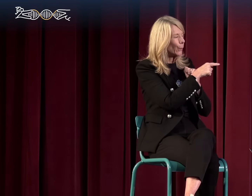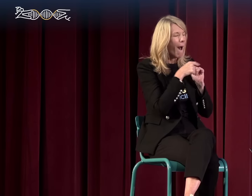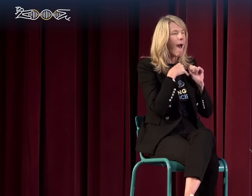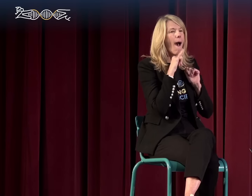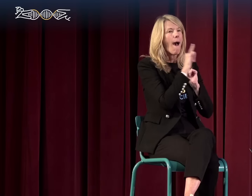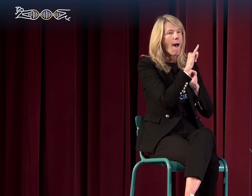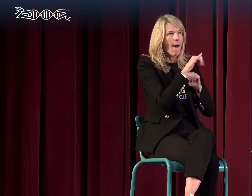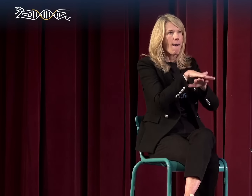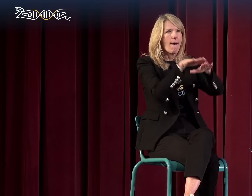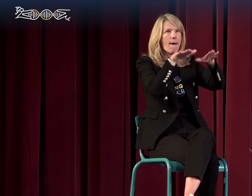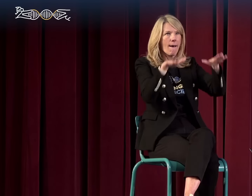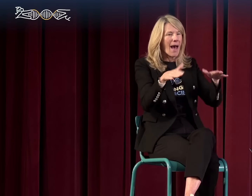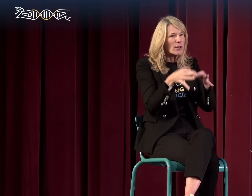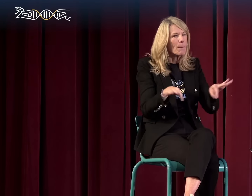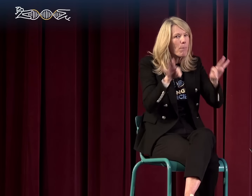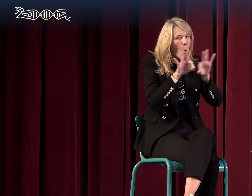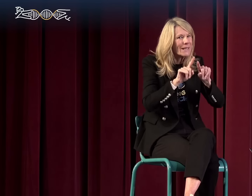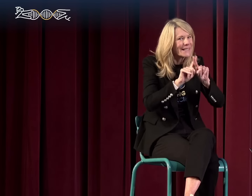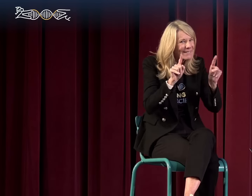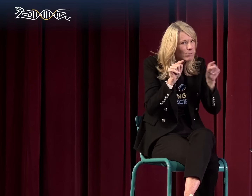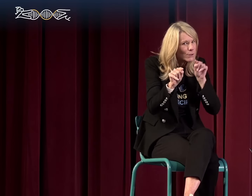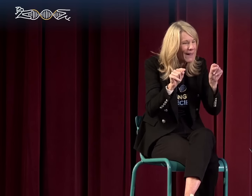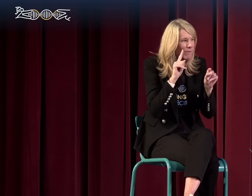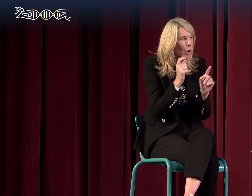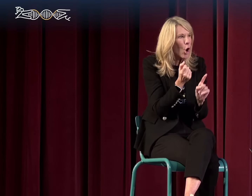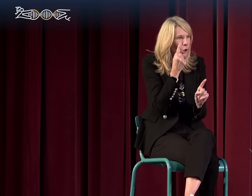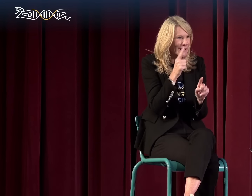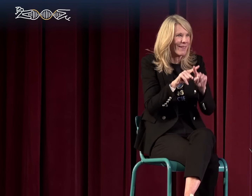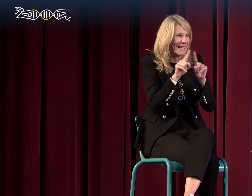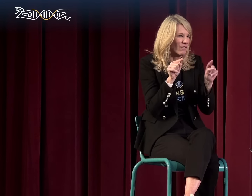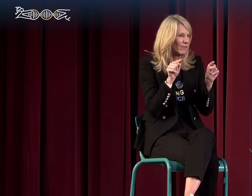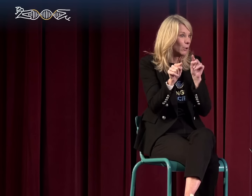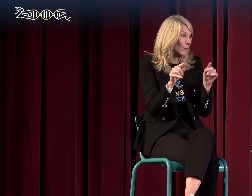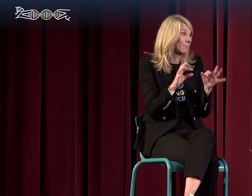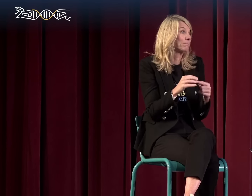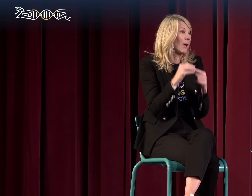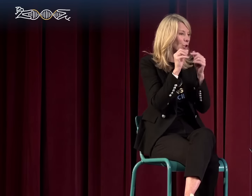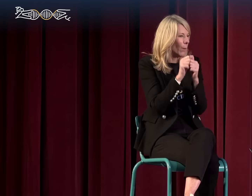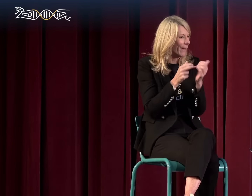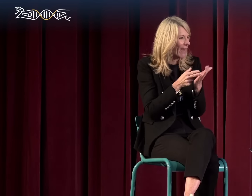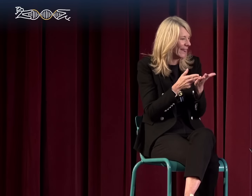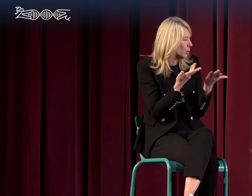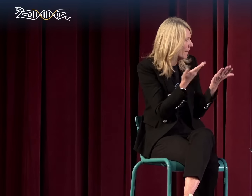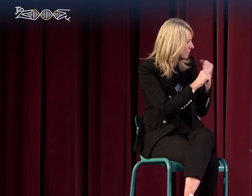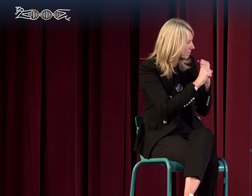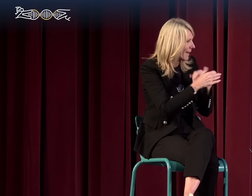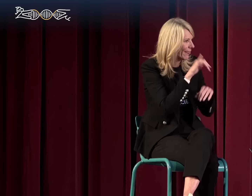can you talk about distinction I think its important we understand the